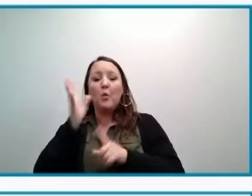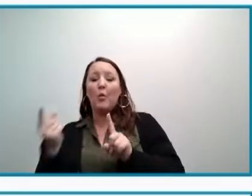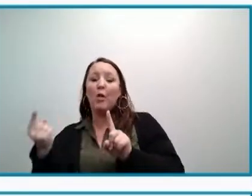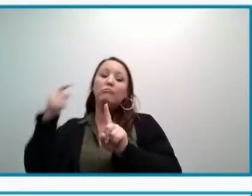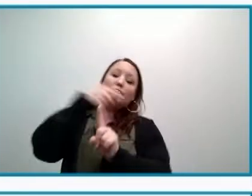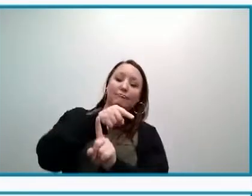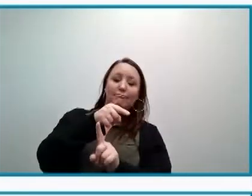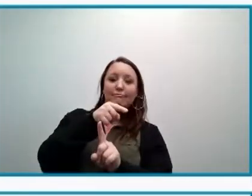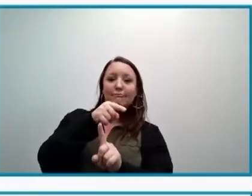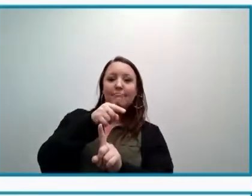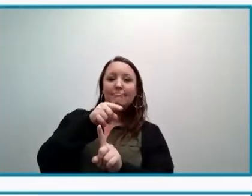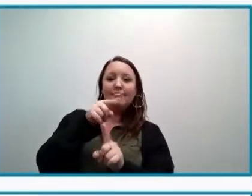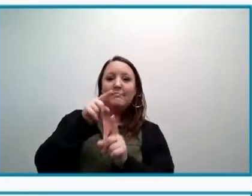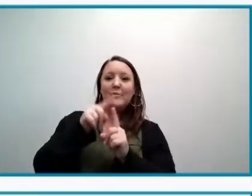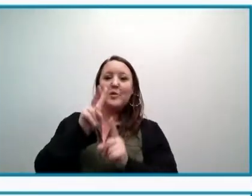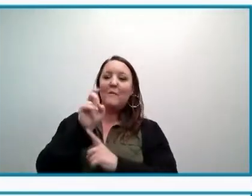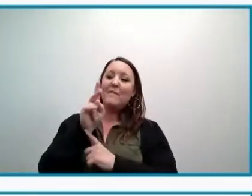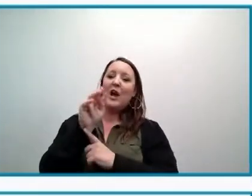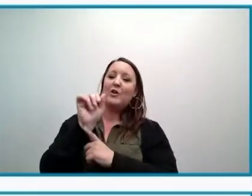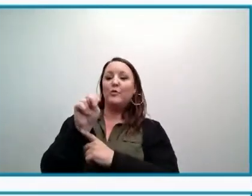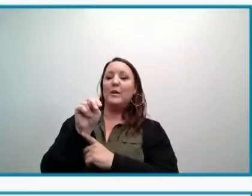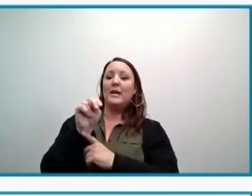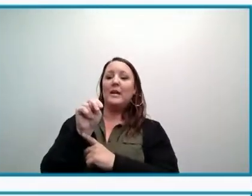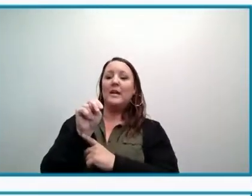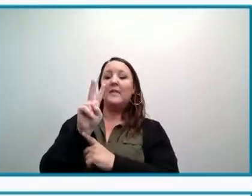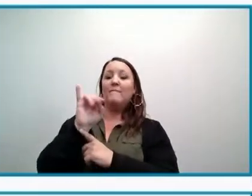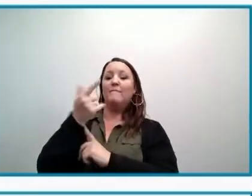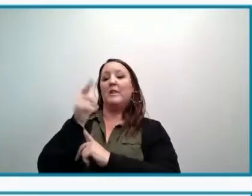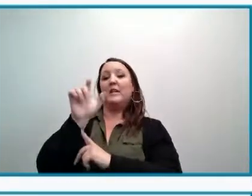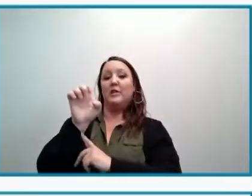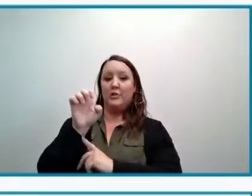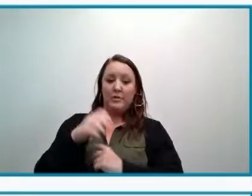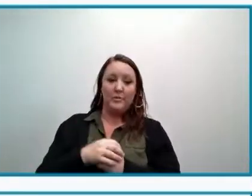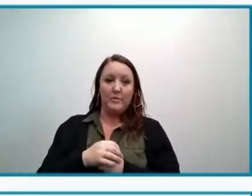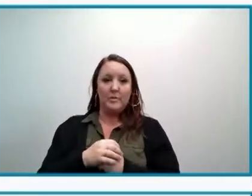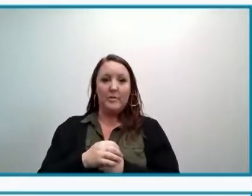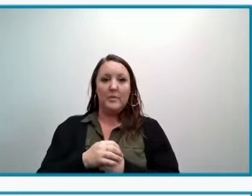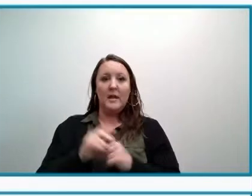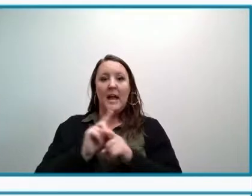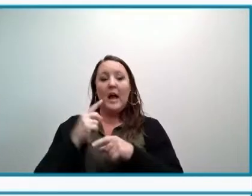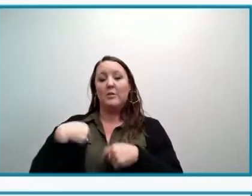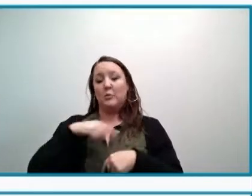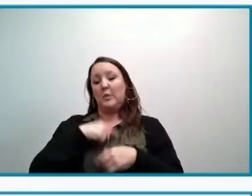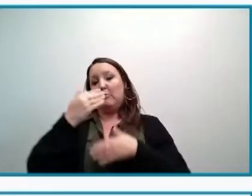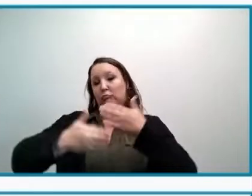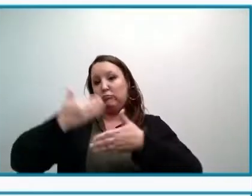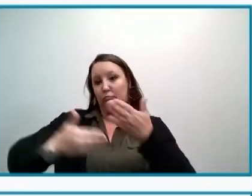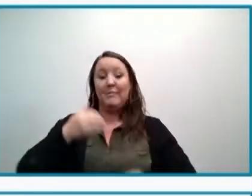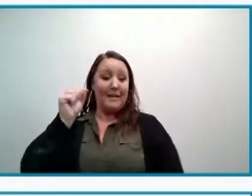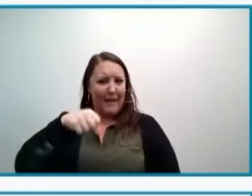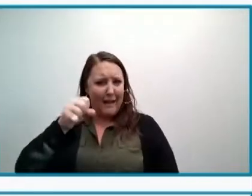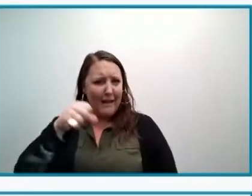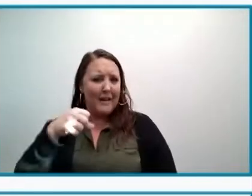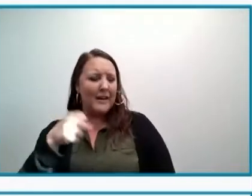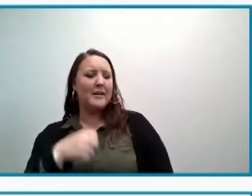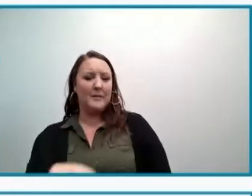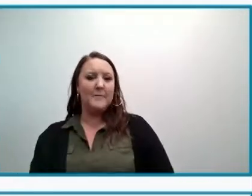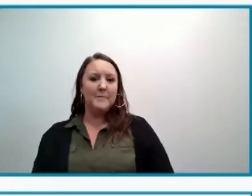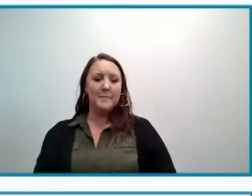to the Veterans Voices, um, Veterans Village, um, as we go here. Yeah. Um, you know, uh,